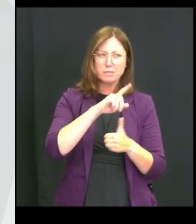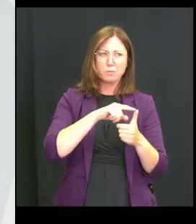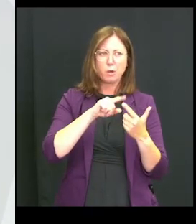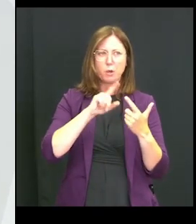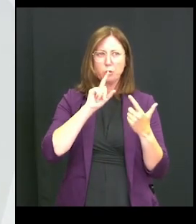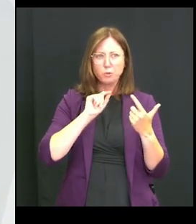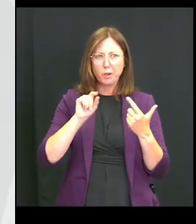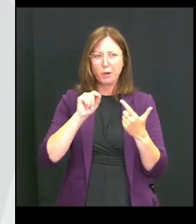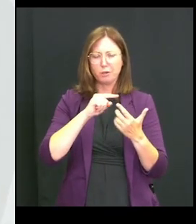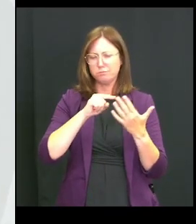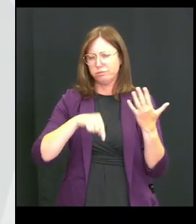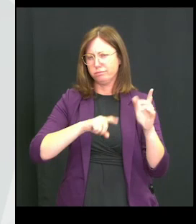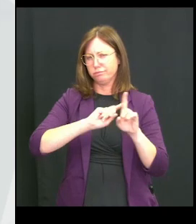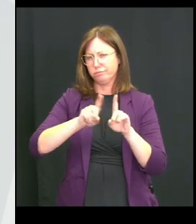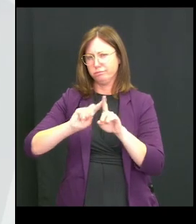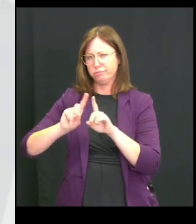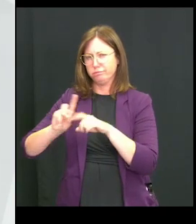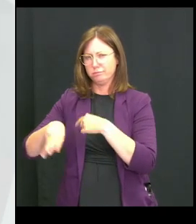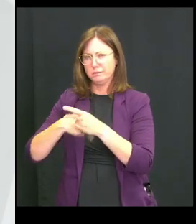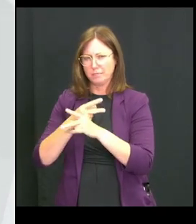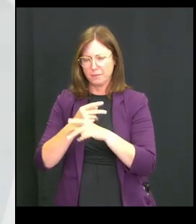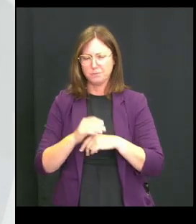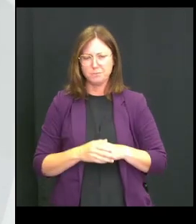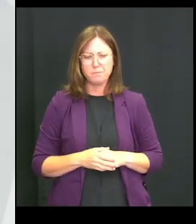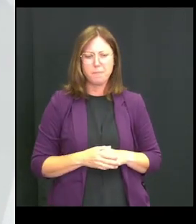a whole bunch of different platforms over the course of that election.